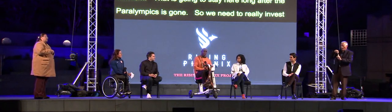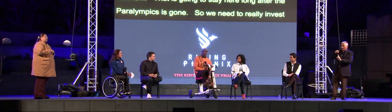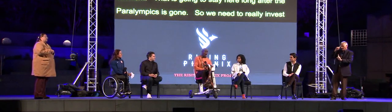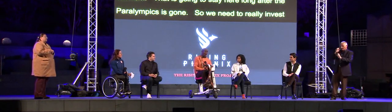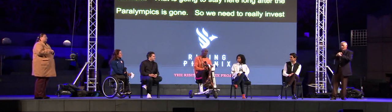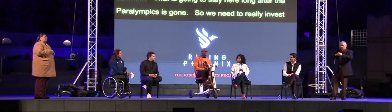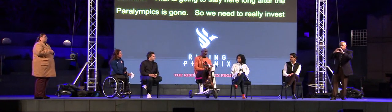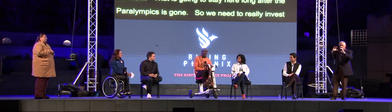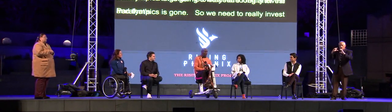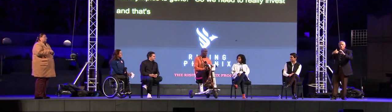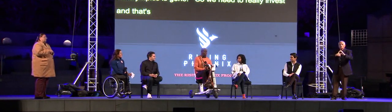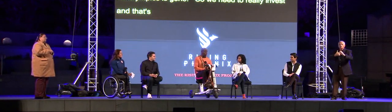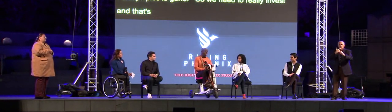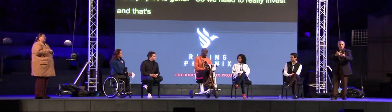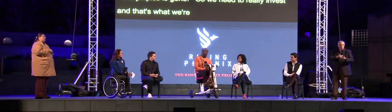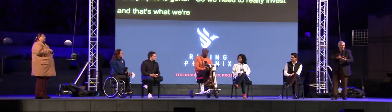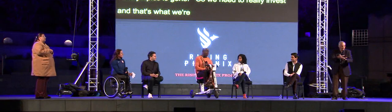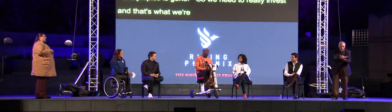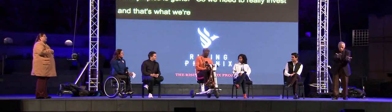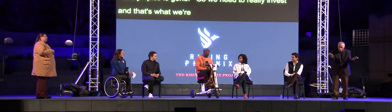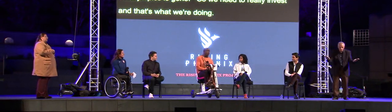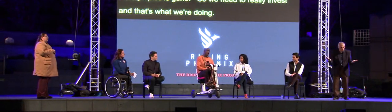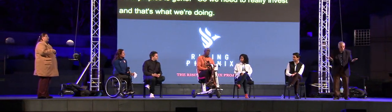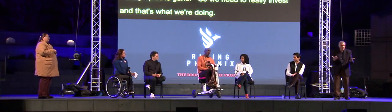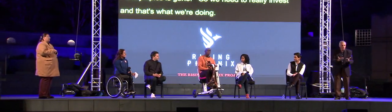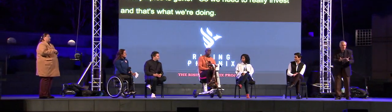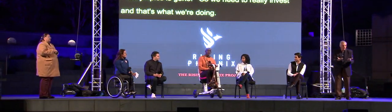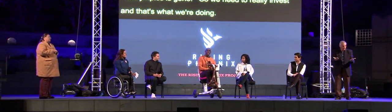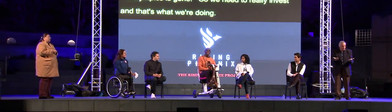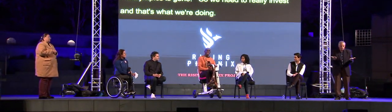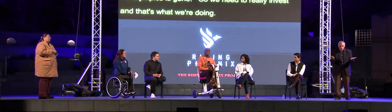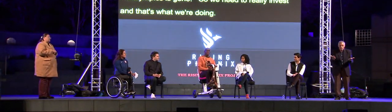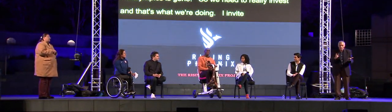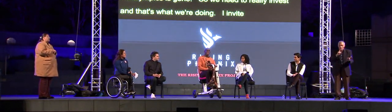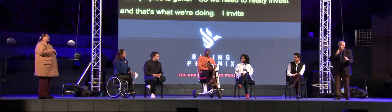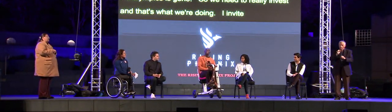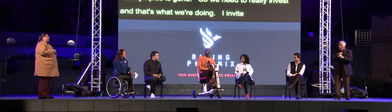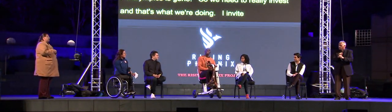So I invite everybody, the Paralympics, the Olympics,